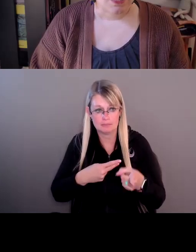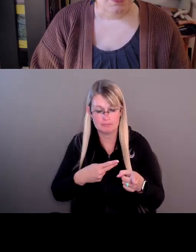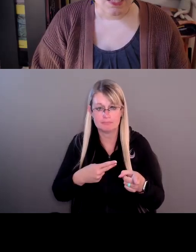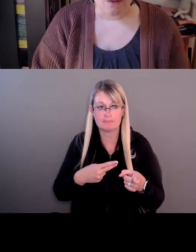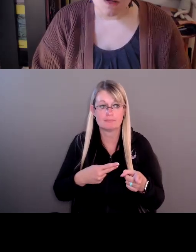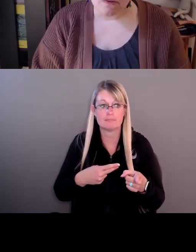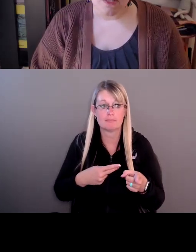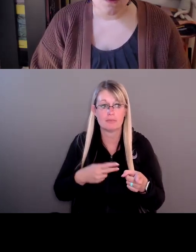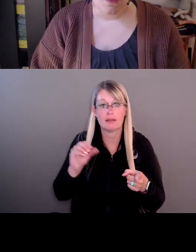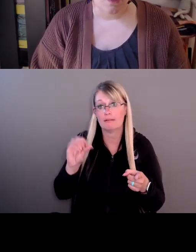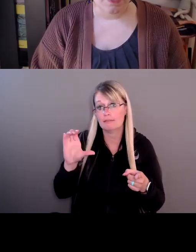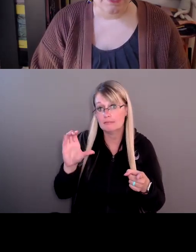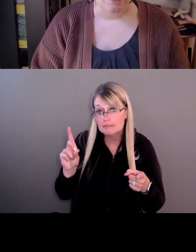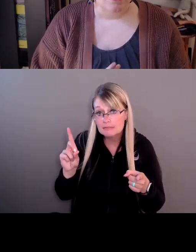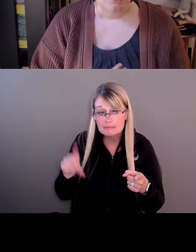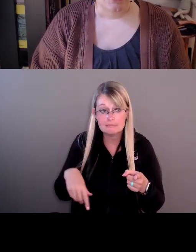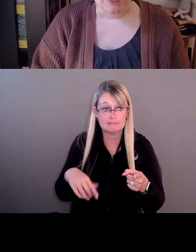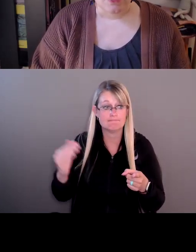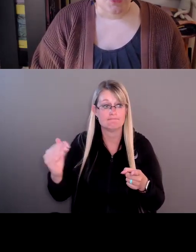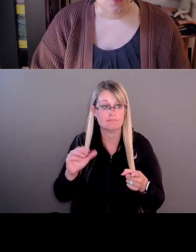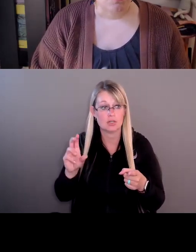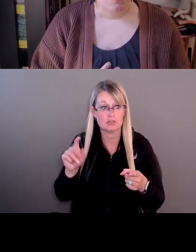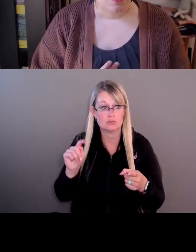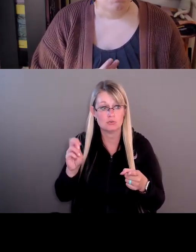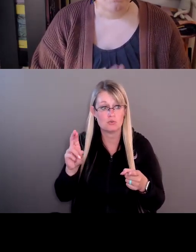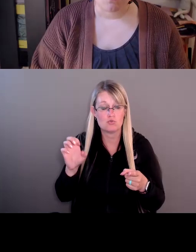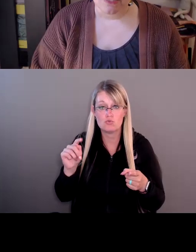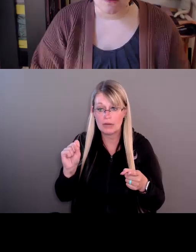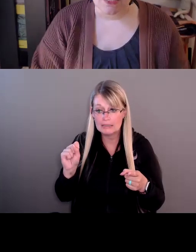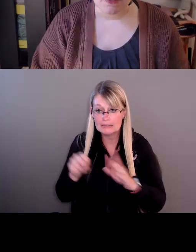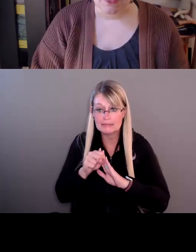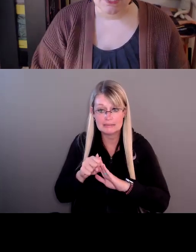obsessive-compulsive disorder, OCD, Tourette's syndrome, development mental disabilities,